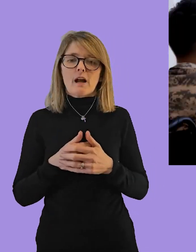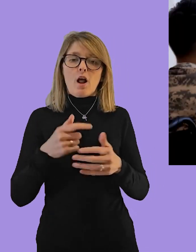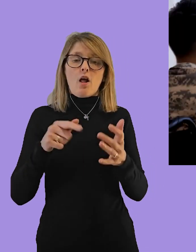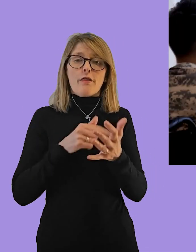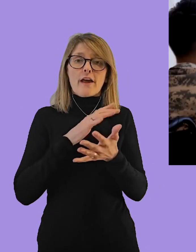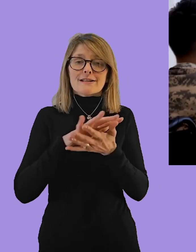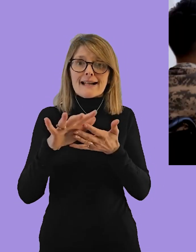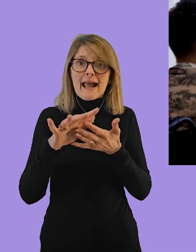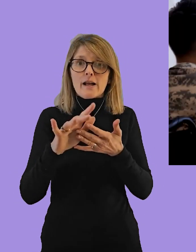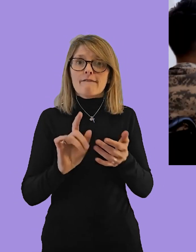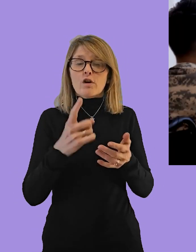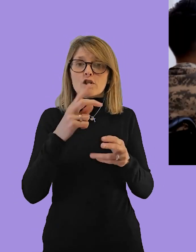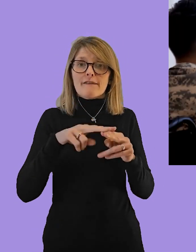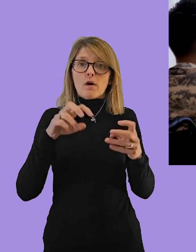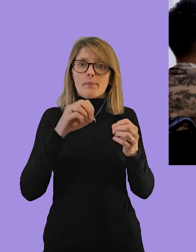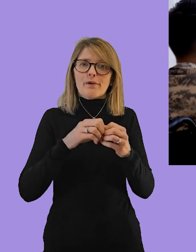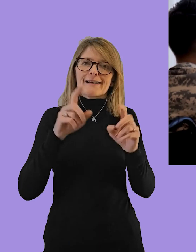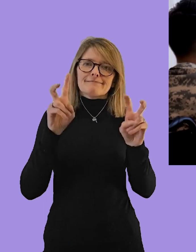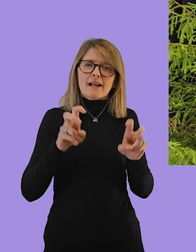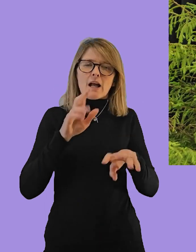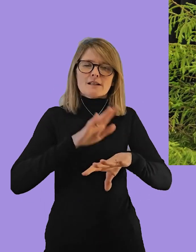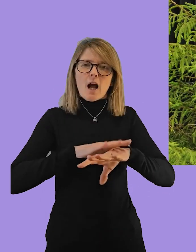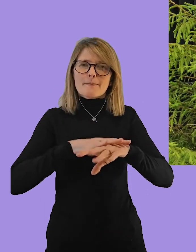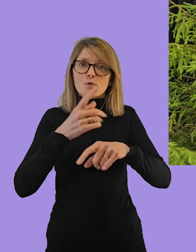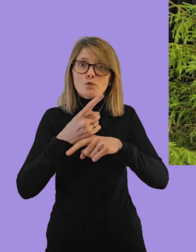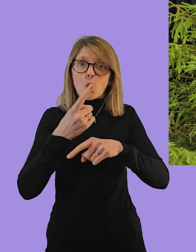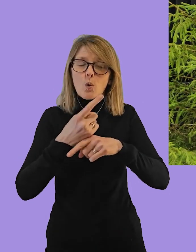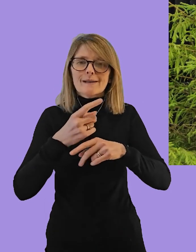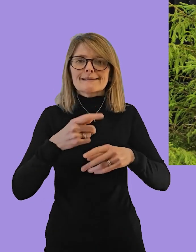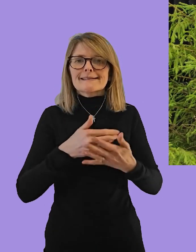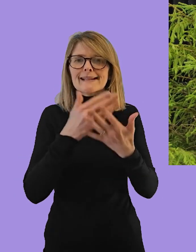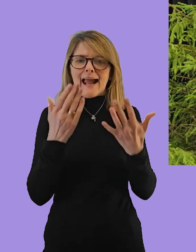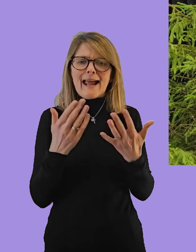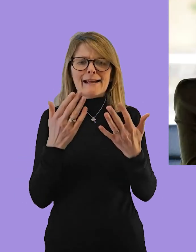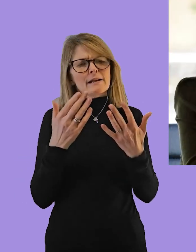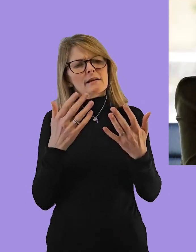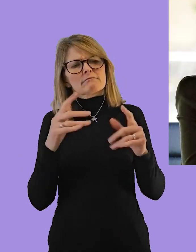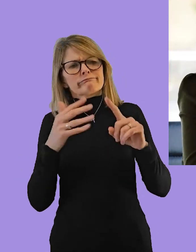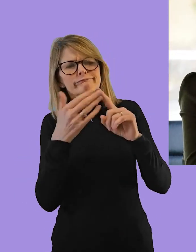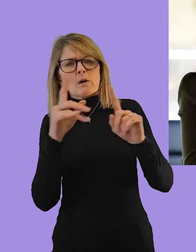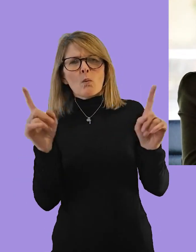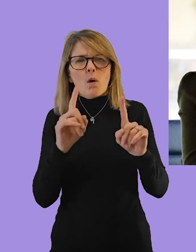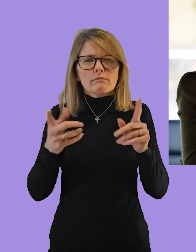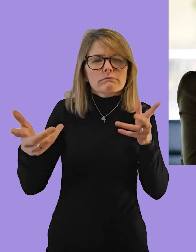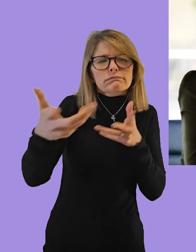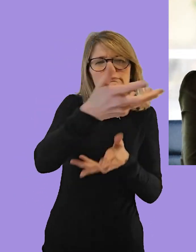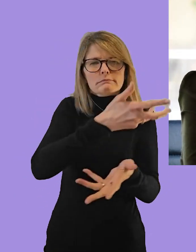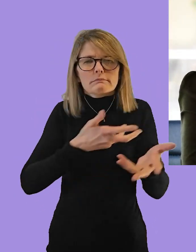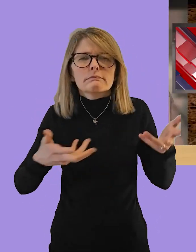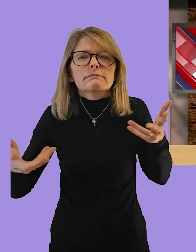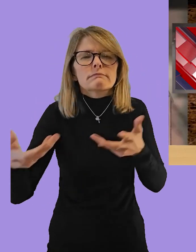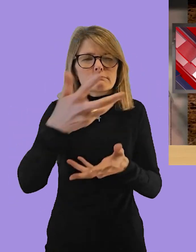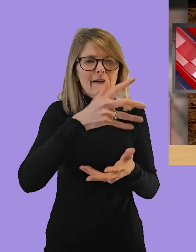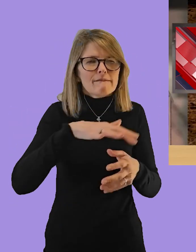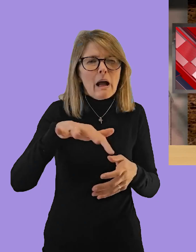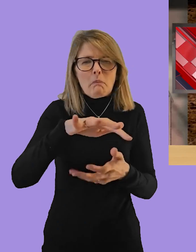The day is all about creating supportive communities by having conversations with family, friends, or colleagues about mental health. We all have mental health,